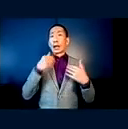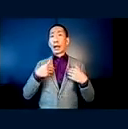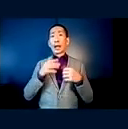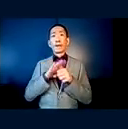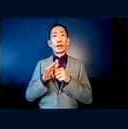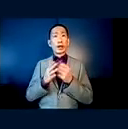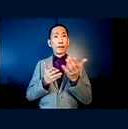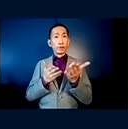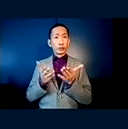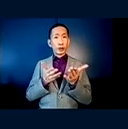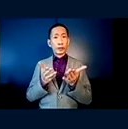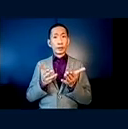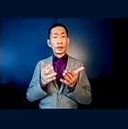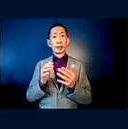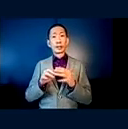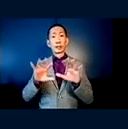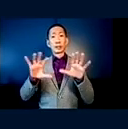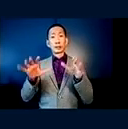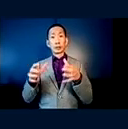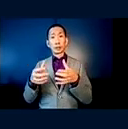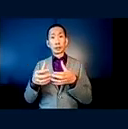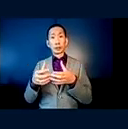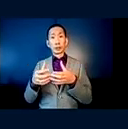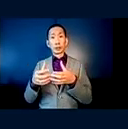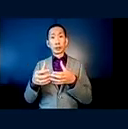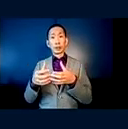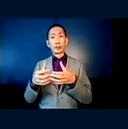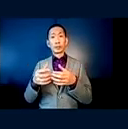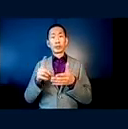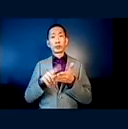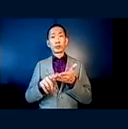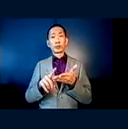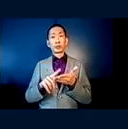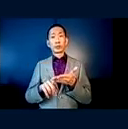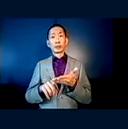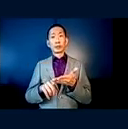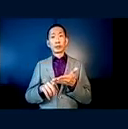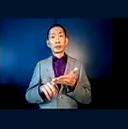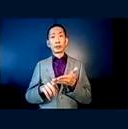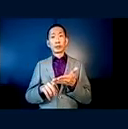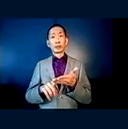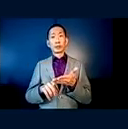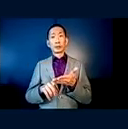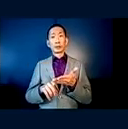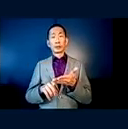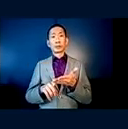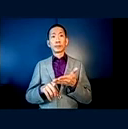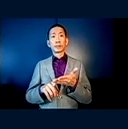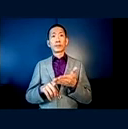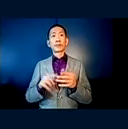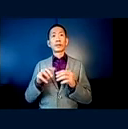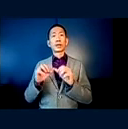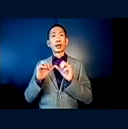TESTING AMONG UNDERSERVED AND VULNERABLE POPULATIONS ACROSS THE U.S., COMMUNITY ENGAGED